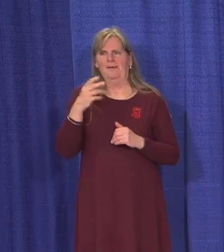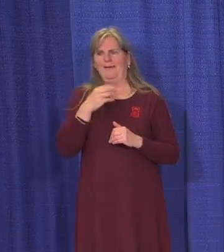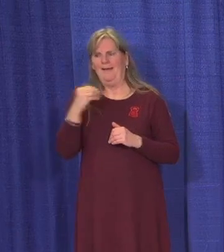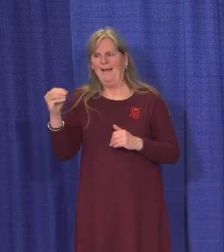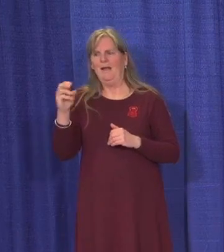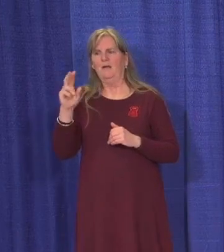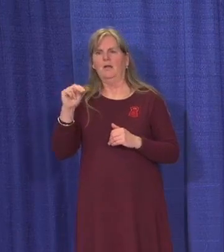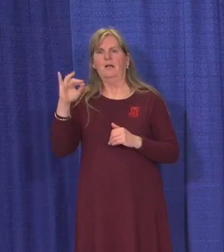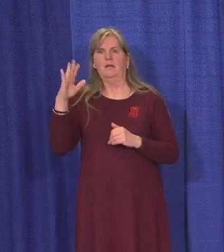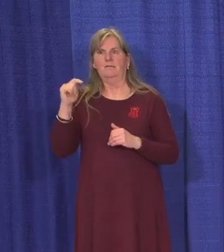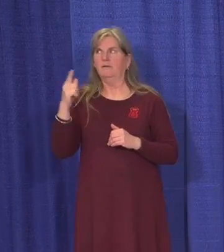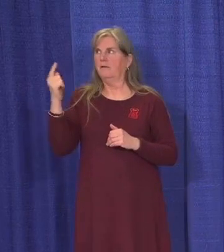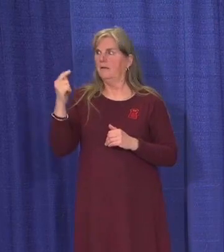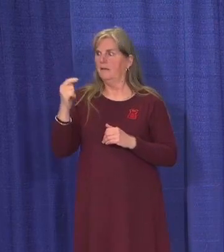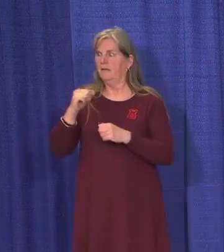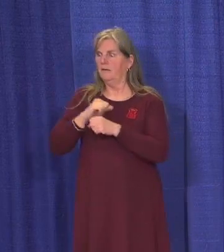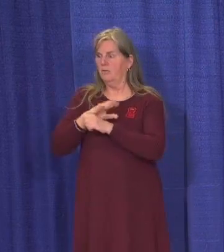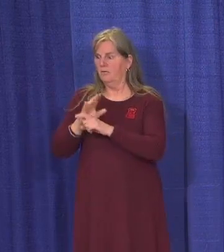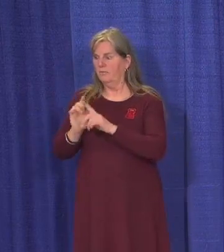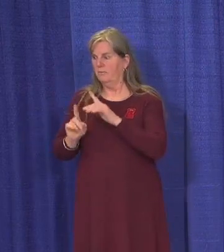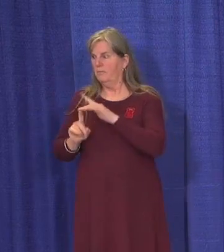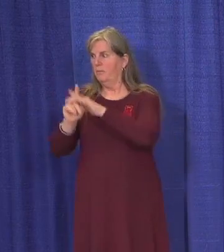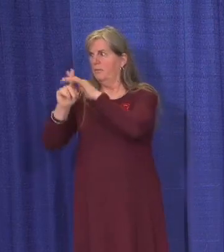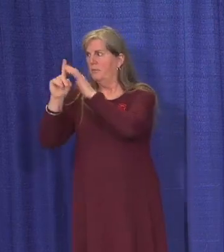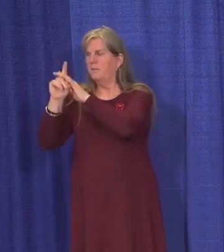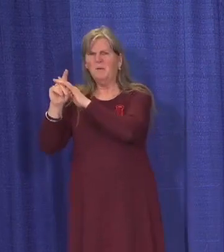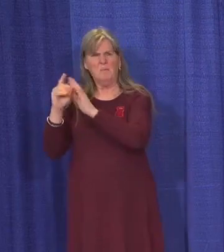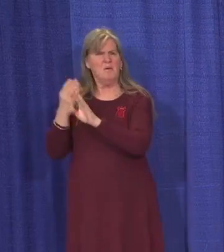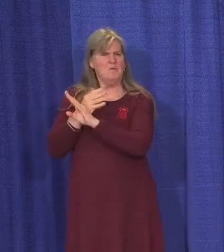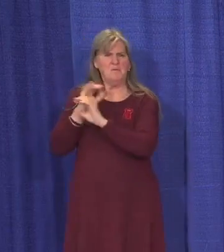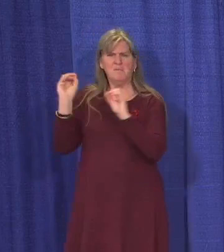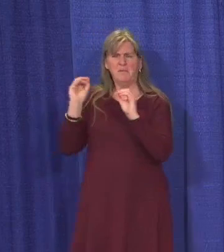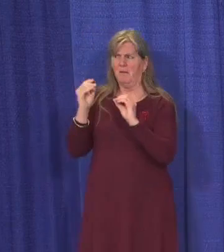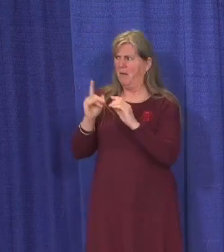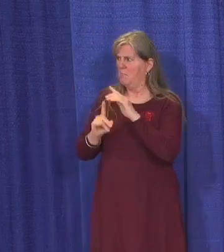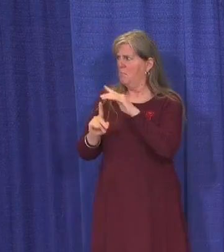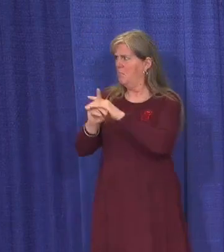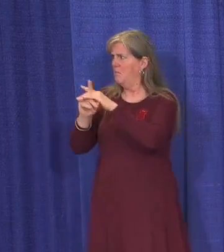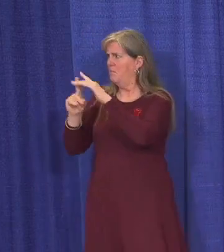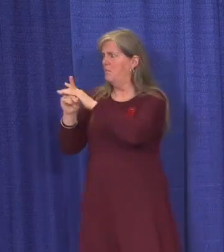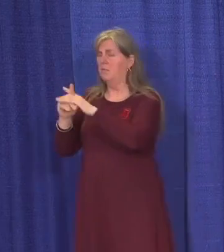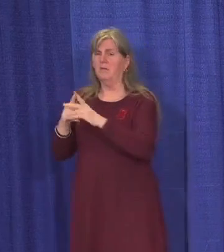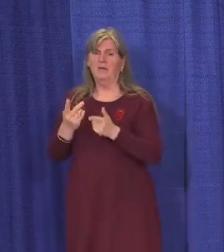transition date of May 25th.